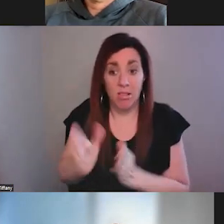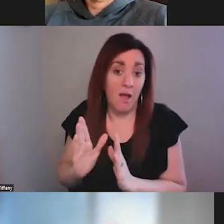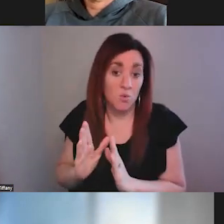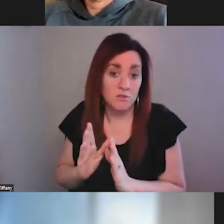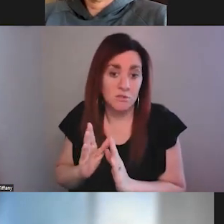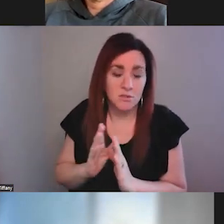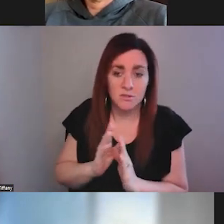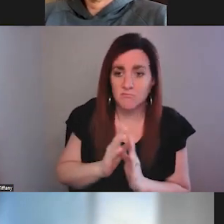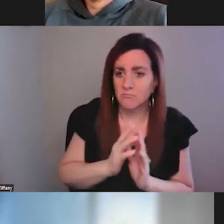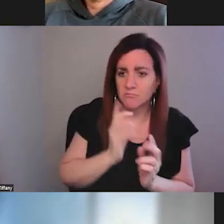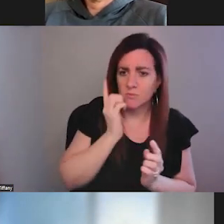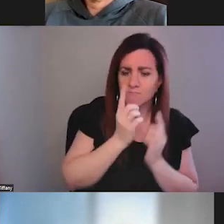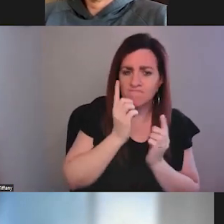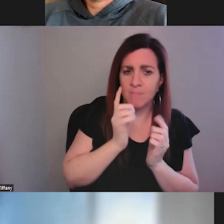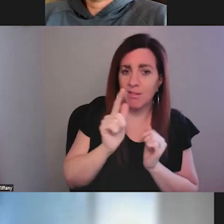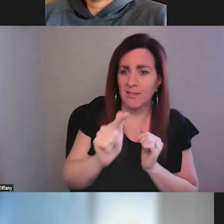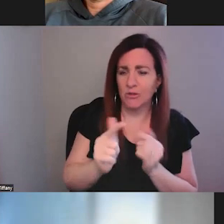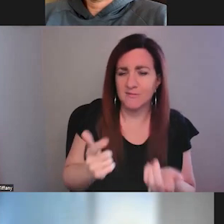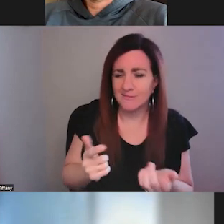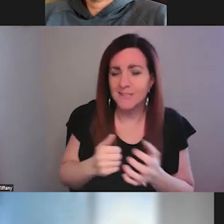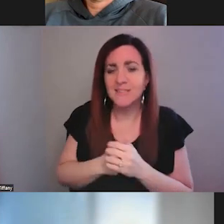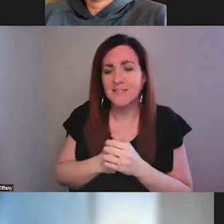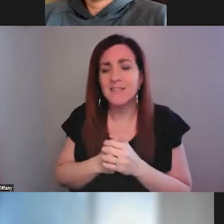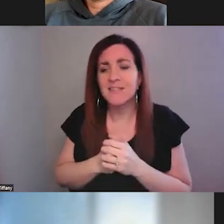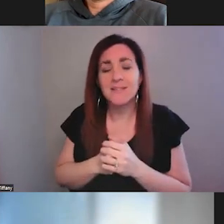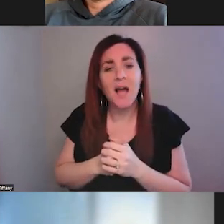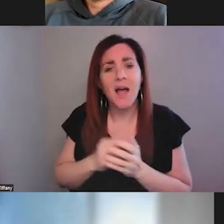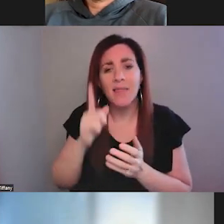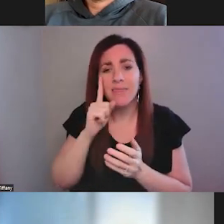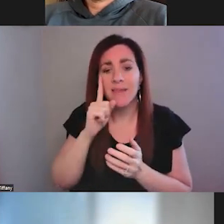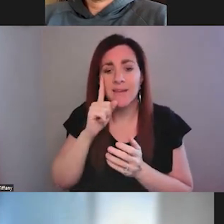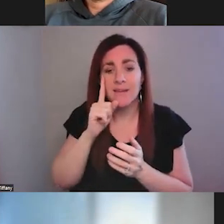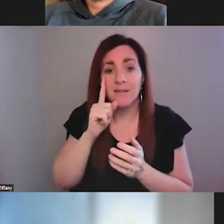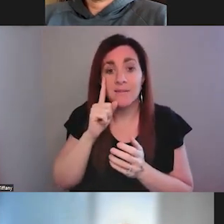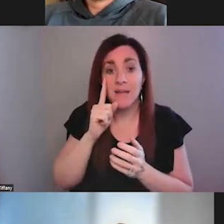CONSIDERED AT THE OUTSET. I THINK THE BOTTOM LINE IS ENGAGING